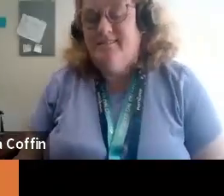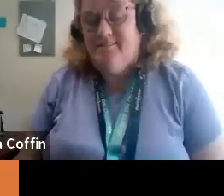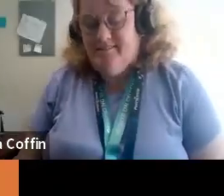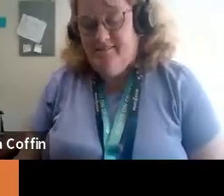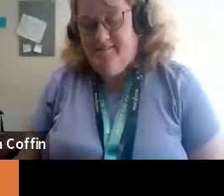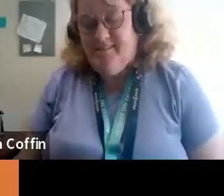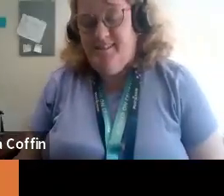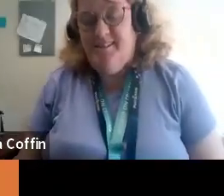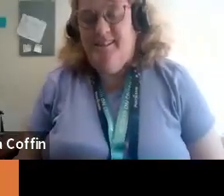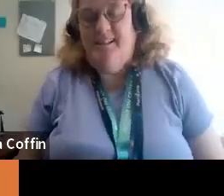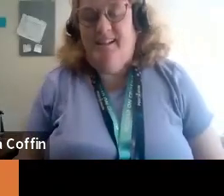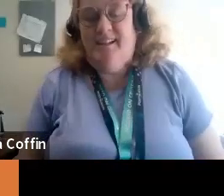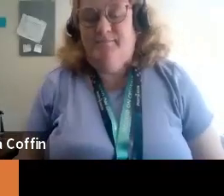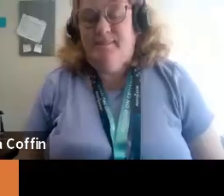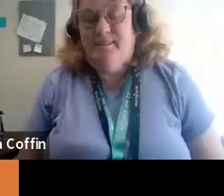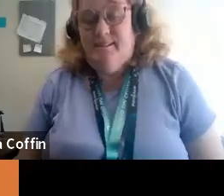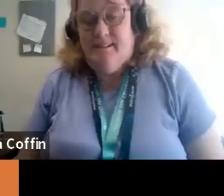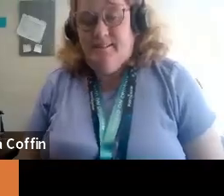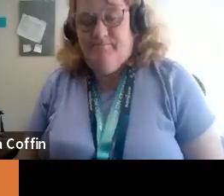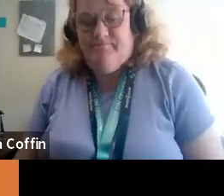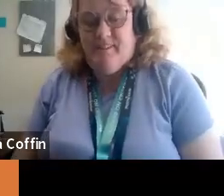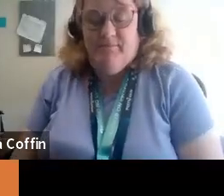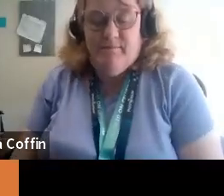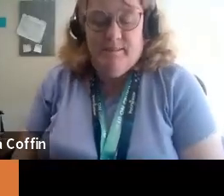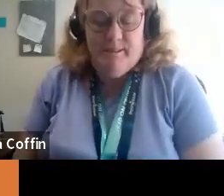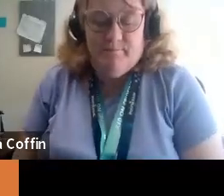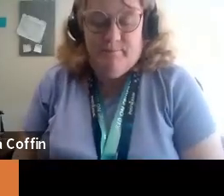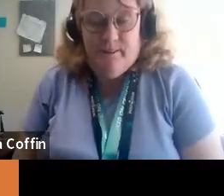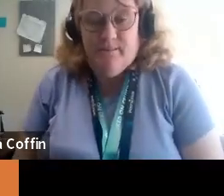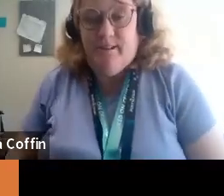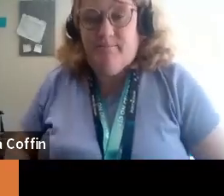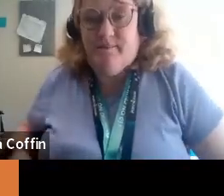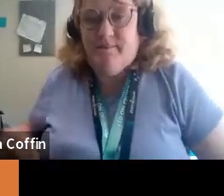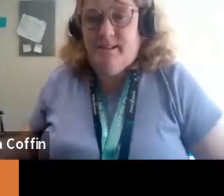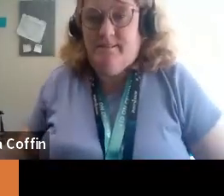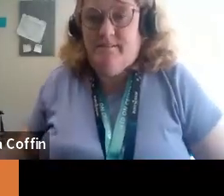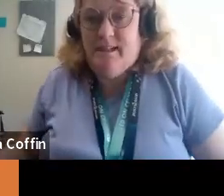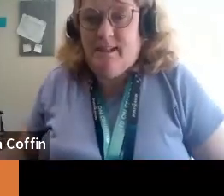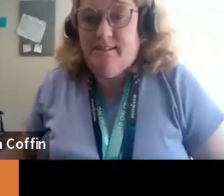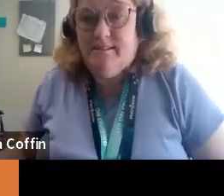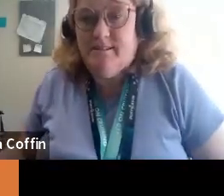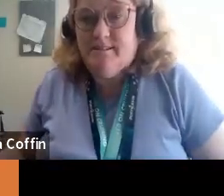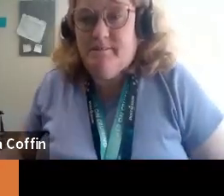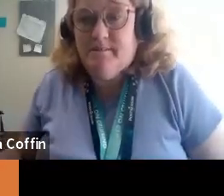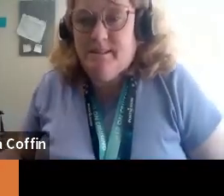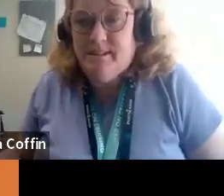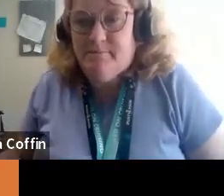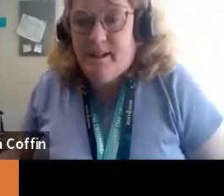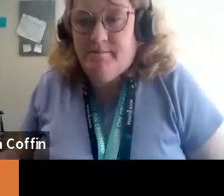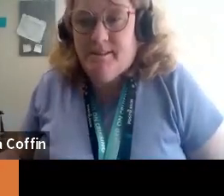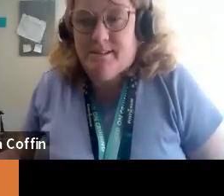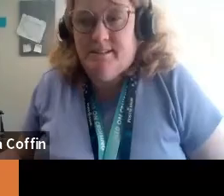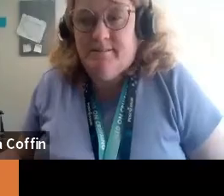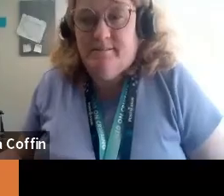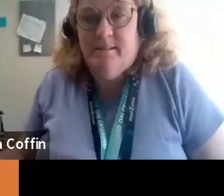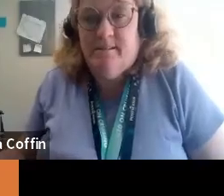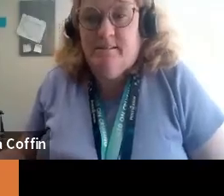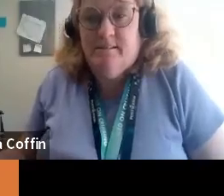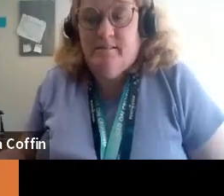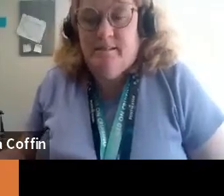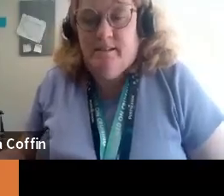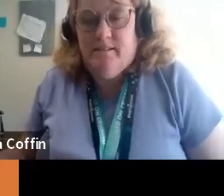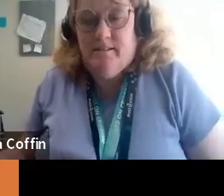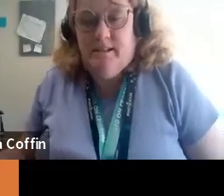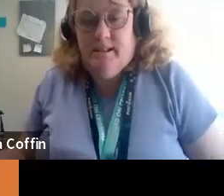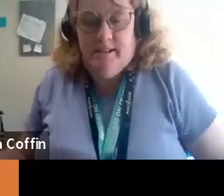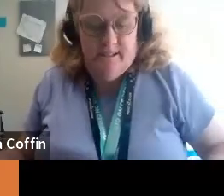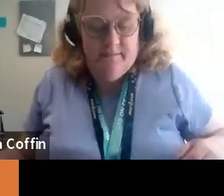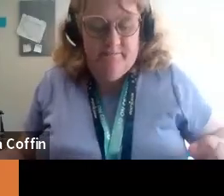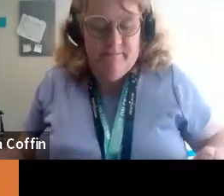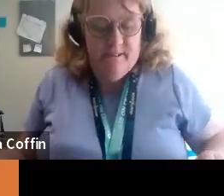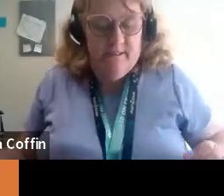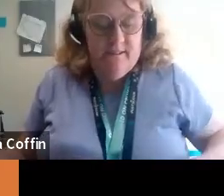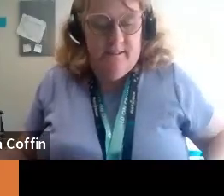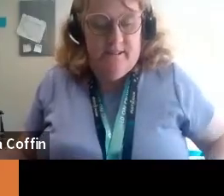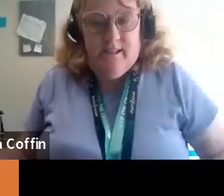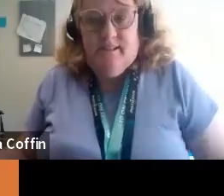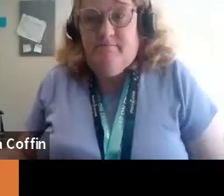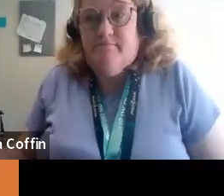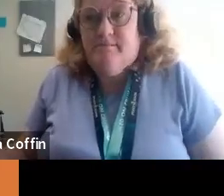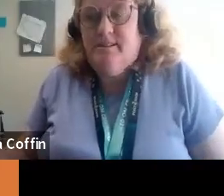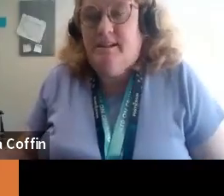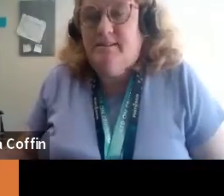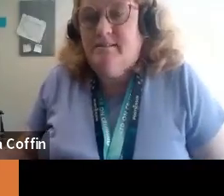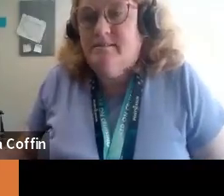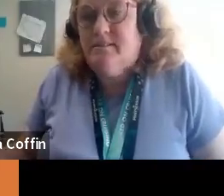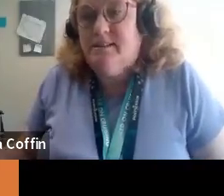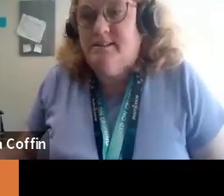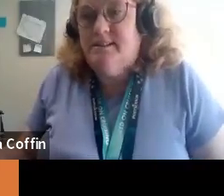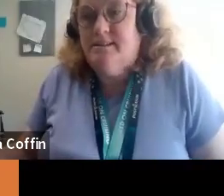Cynthia, do you want to go ahead?